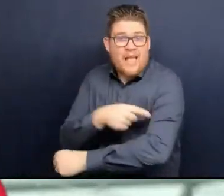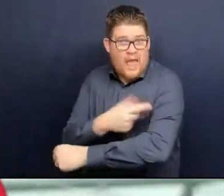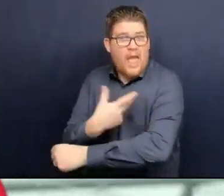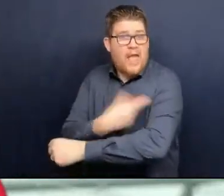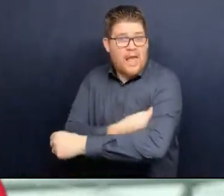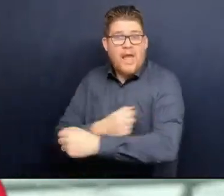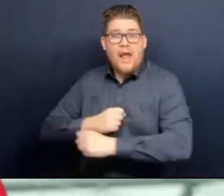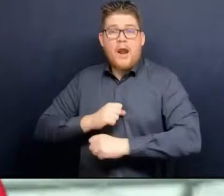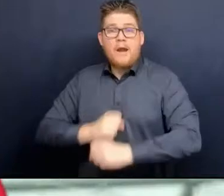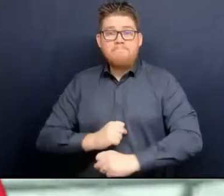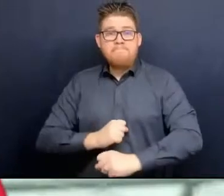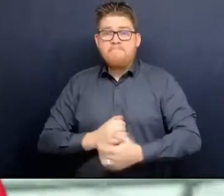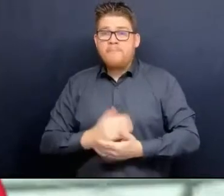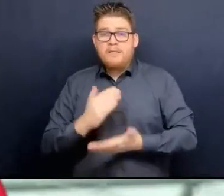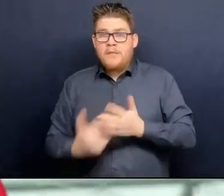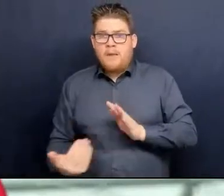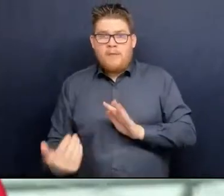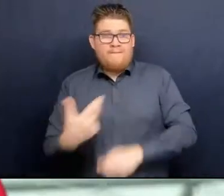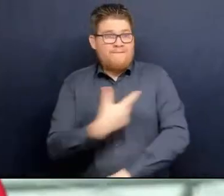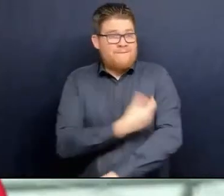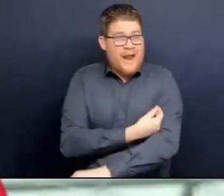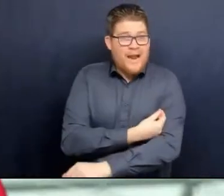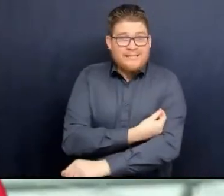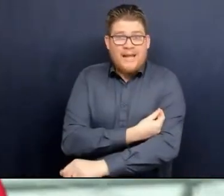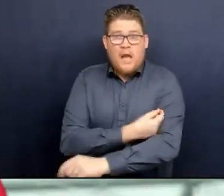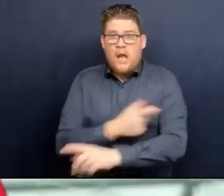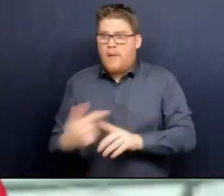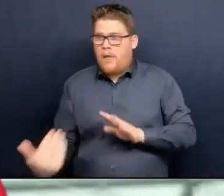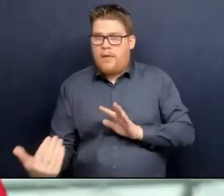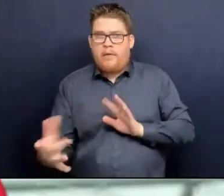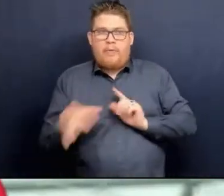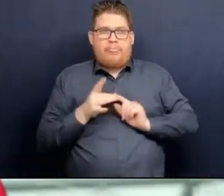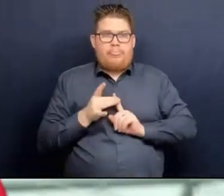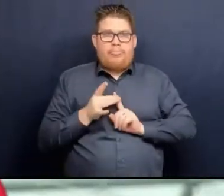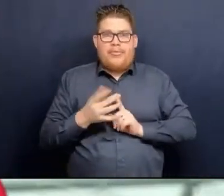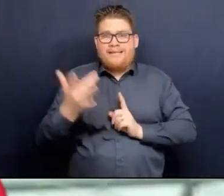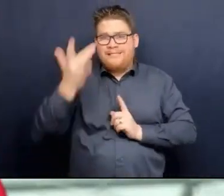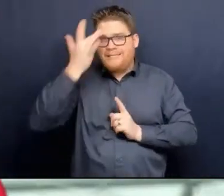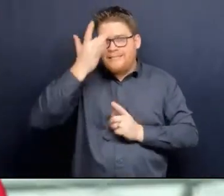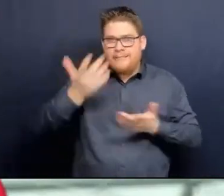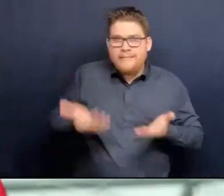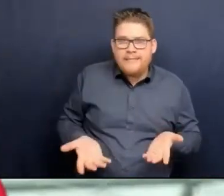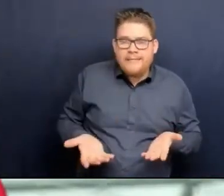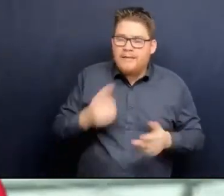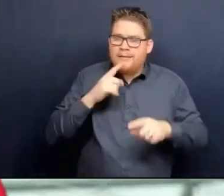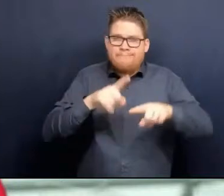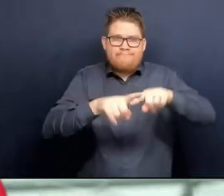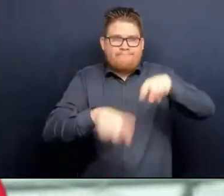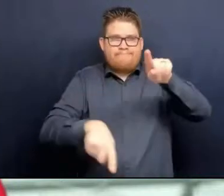immune protection we have through vaccination, which is Improving to be relatively robust, which is the good news,